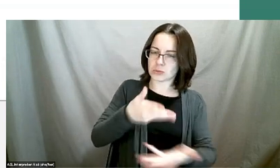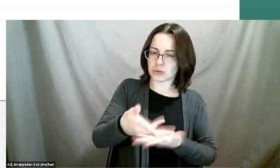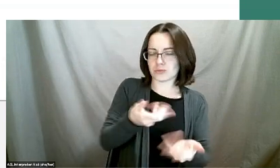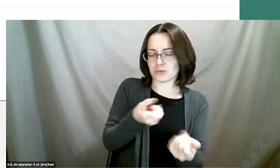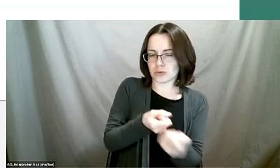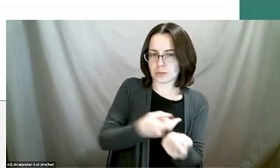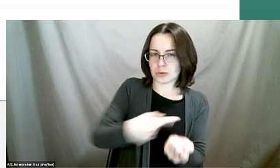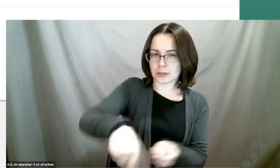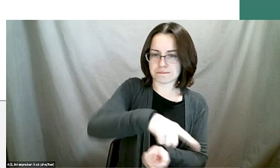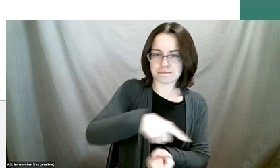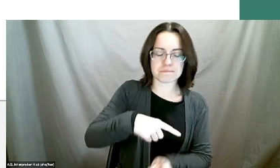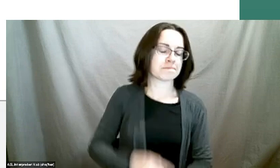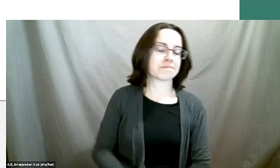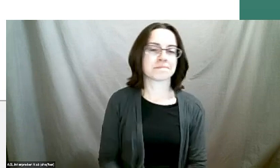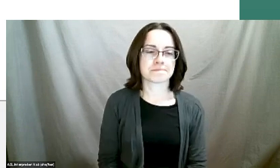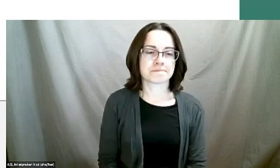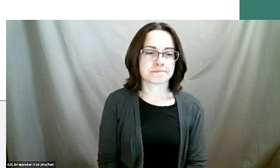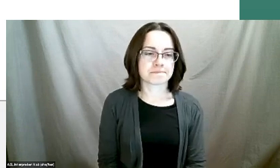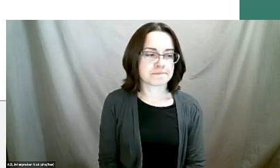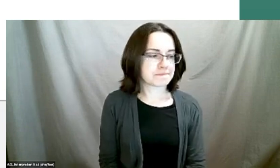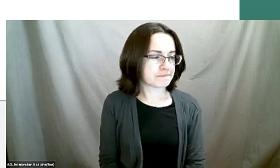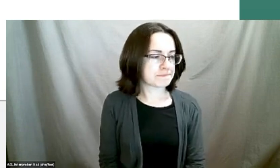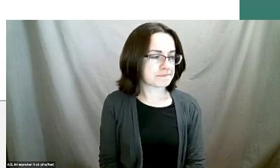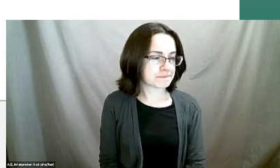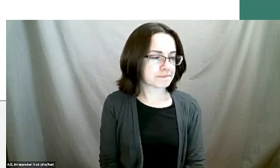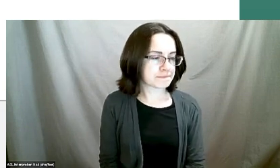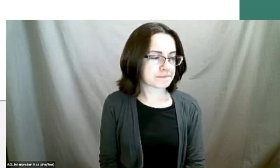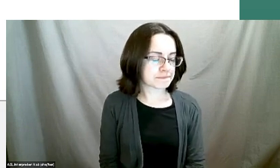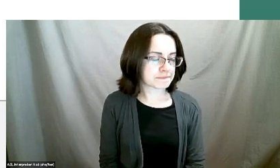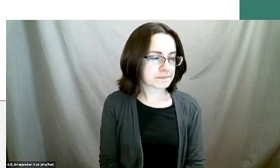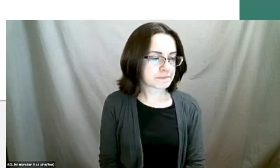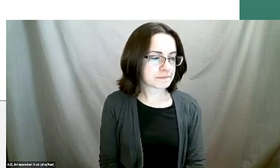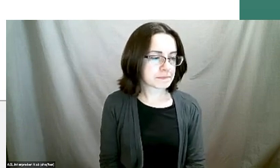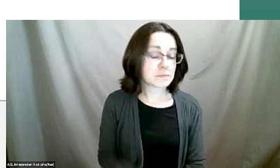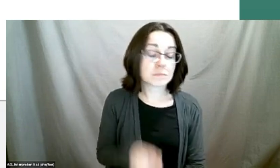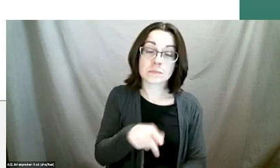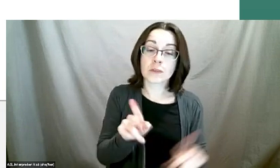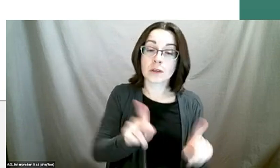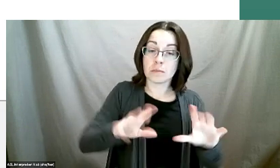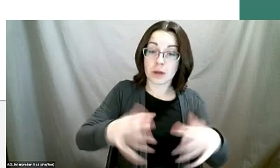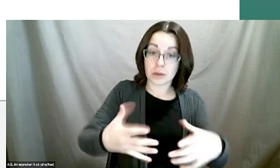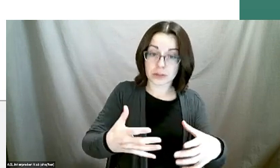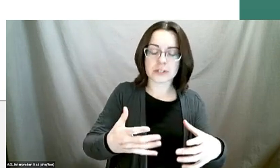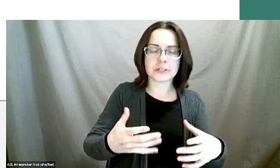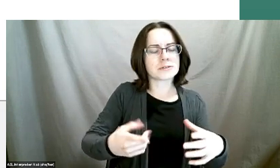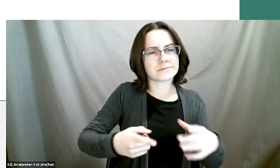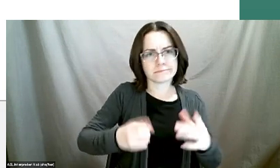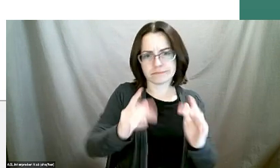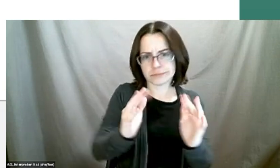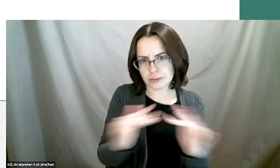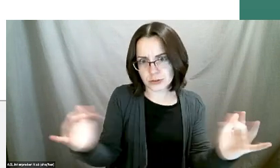So given the diversity of this population of very individualized approach is necessary.